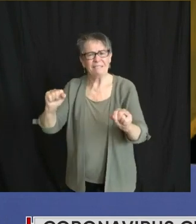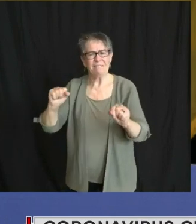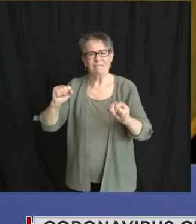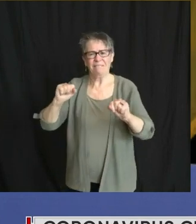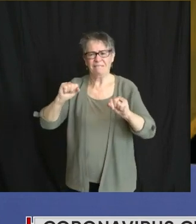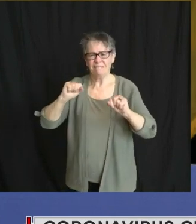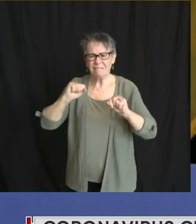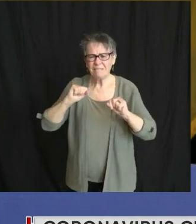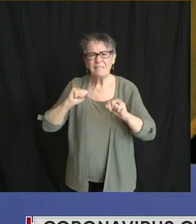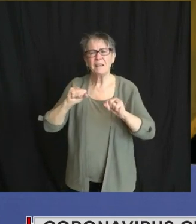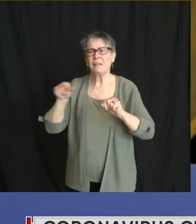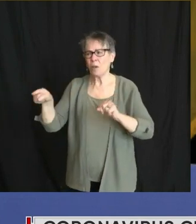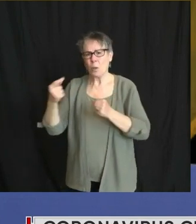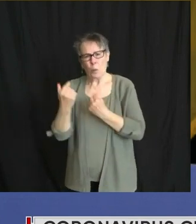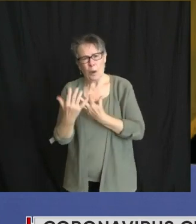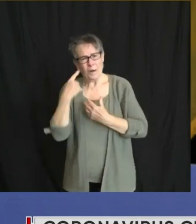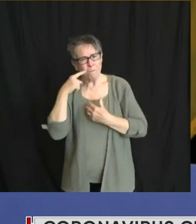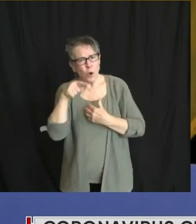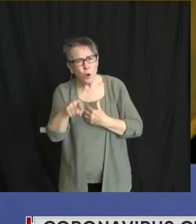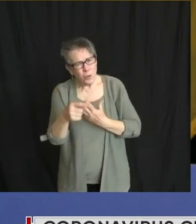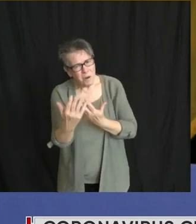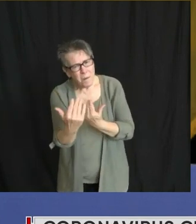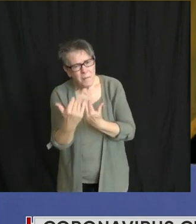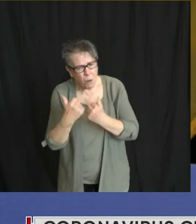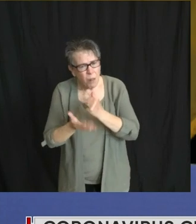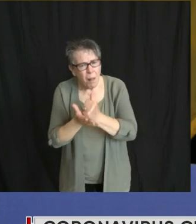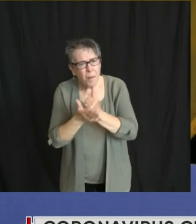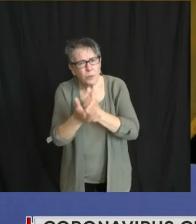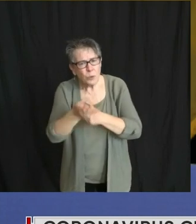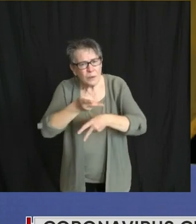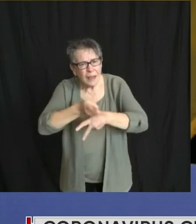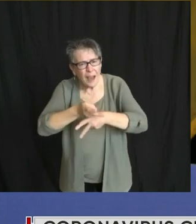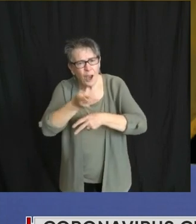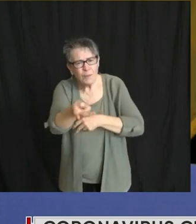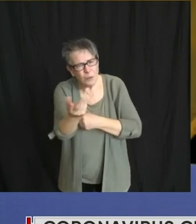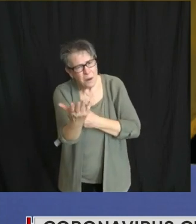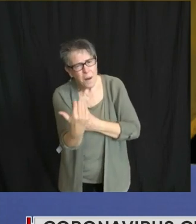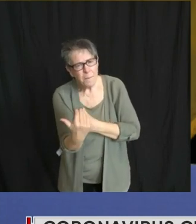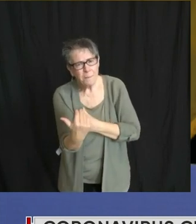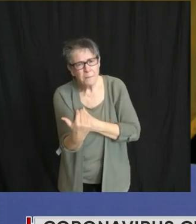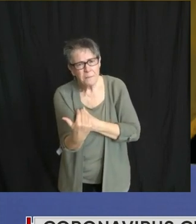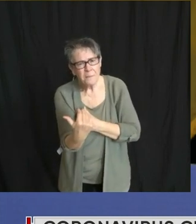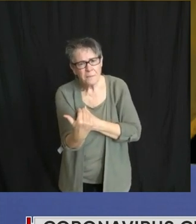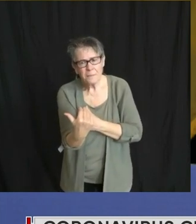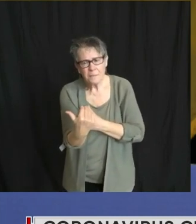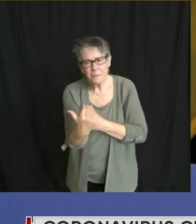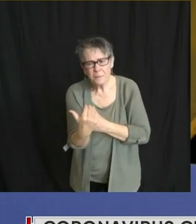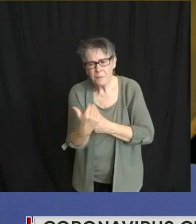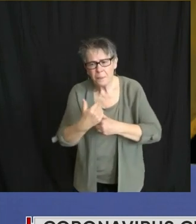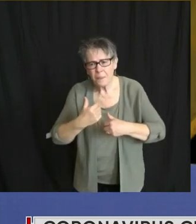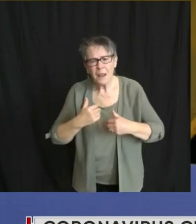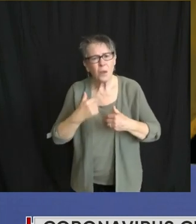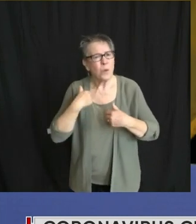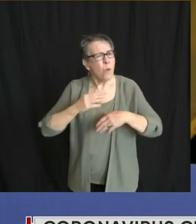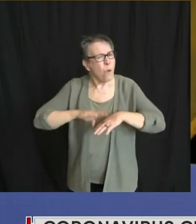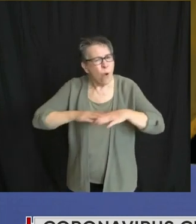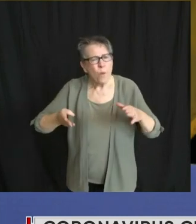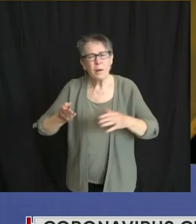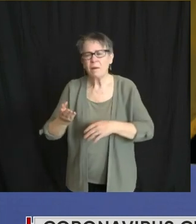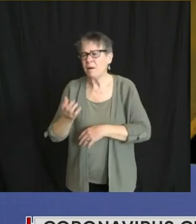READY TO CARE FOR YOU. OUR HOSPITALS HAVE BEEN SAFE HAVENS FOR ALL OF YOU WHO HAVE